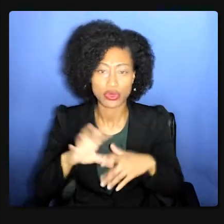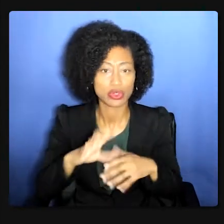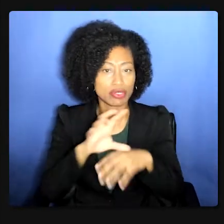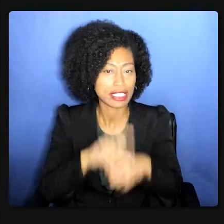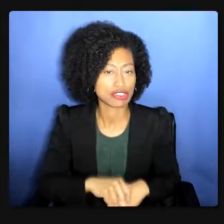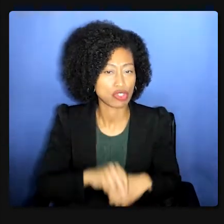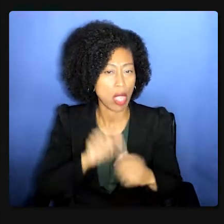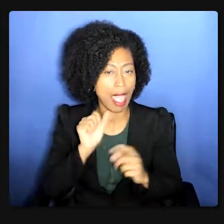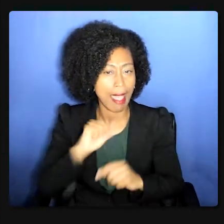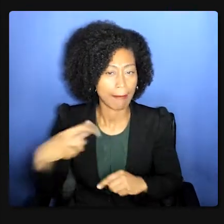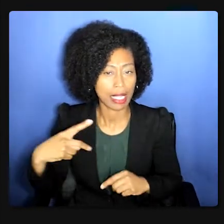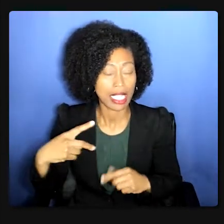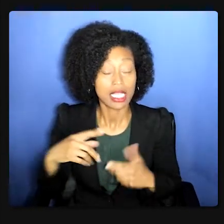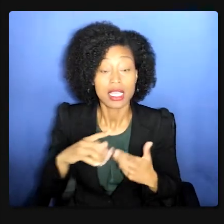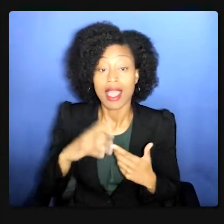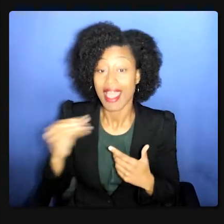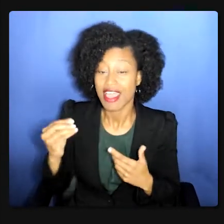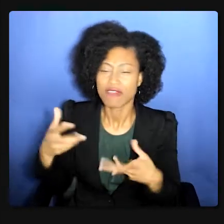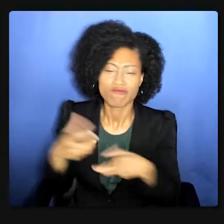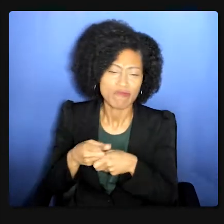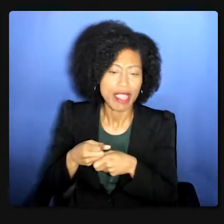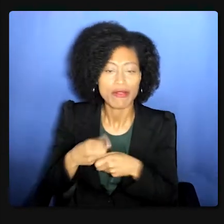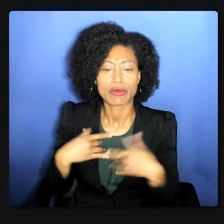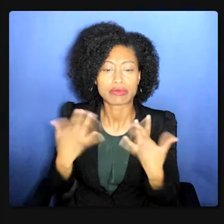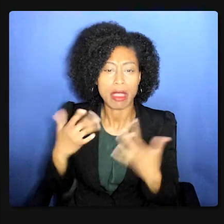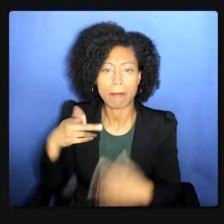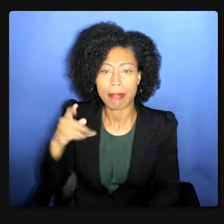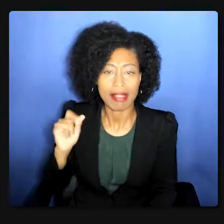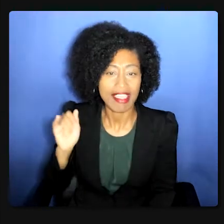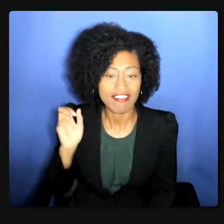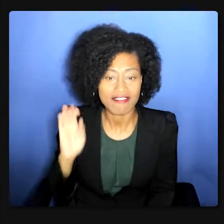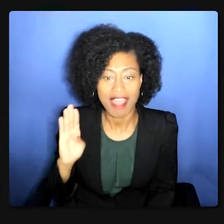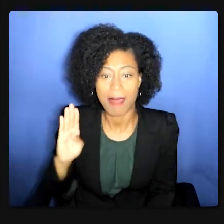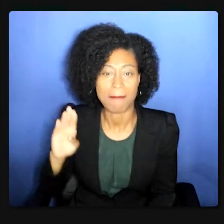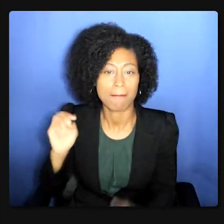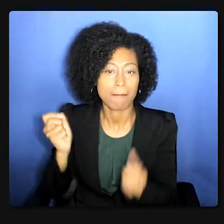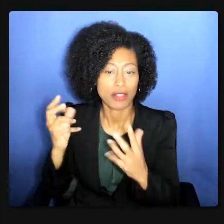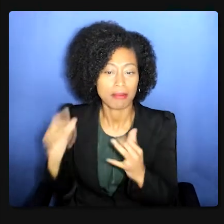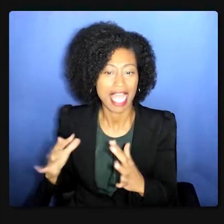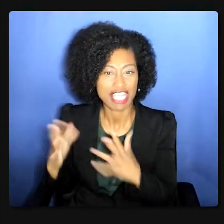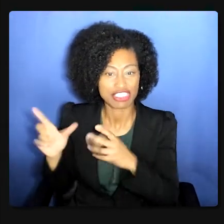We'll give an overview of PlayFab multiplayer & game servers on Kubernetes.